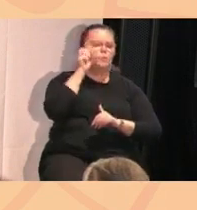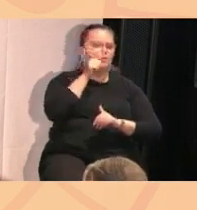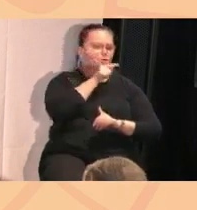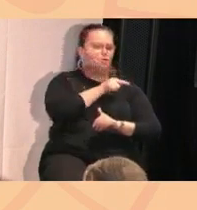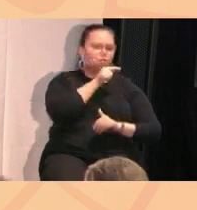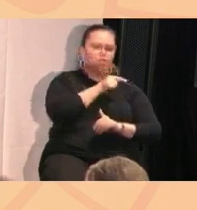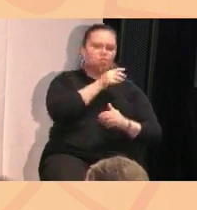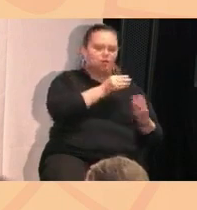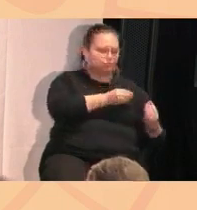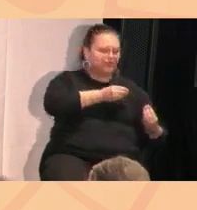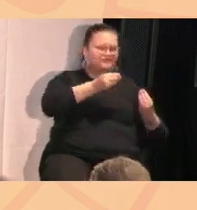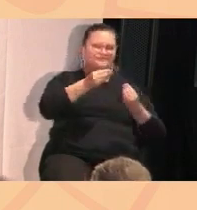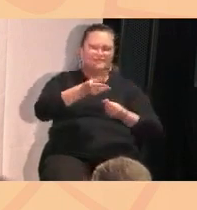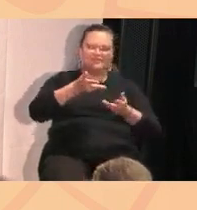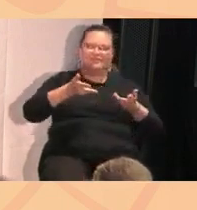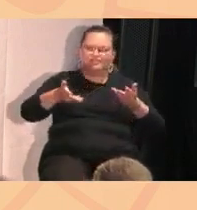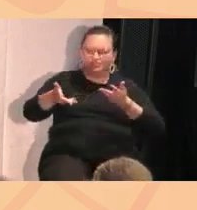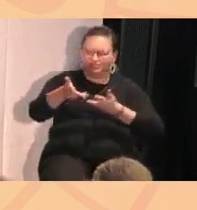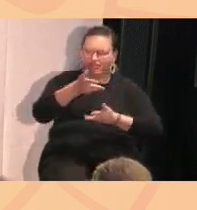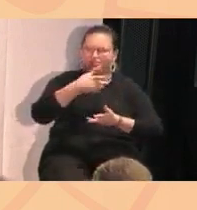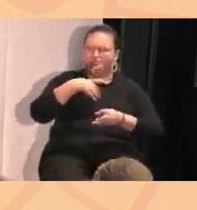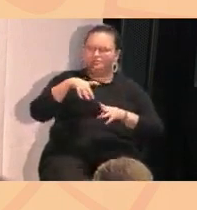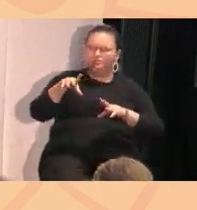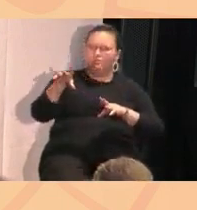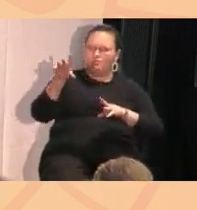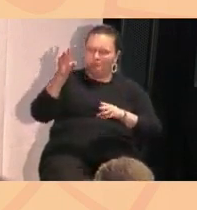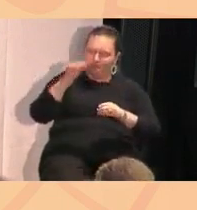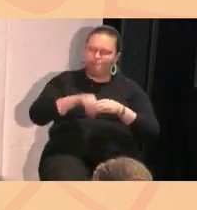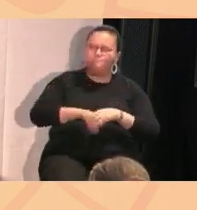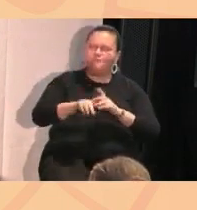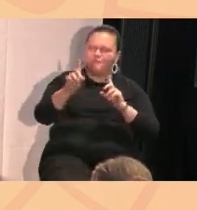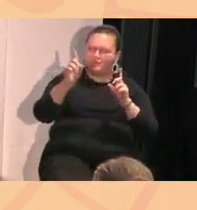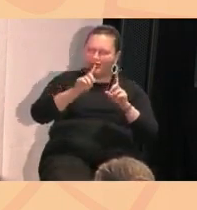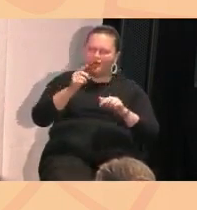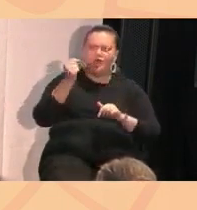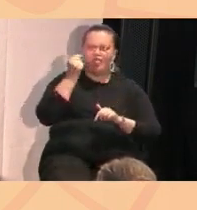a publication about the Aboriginal memorial